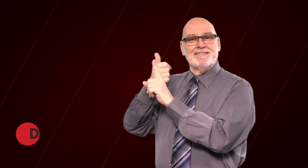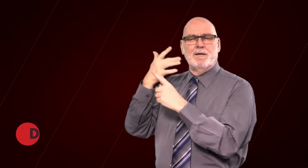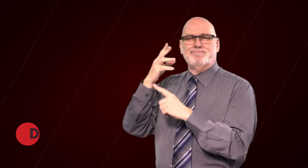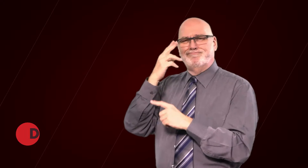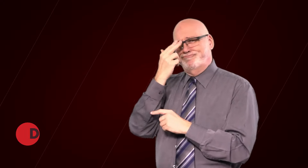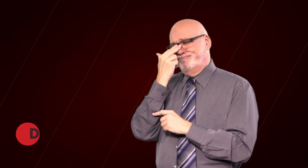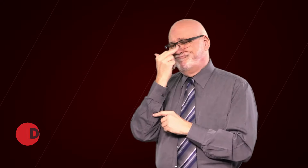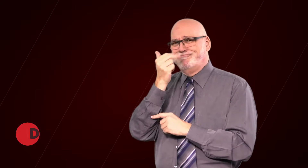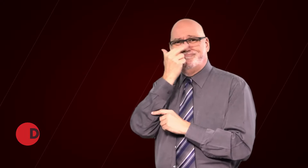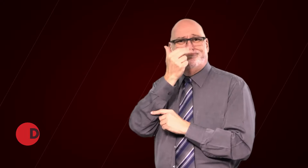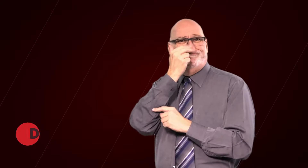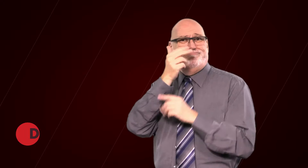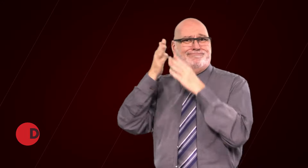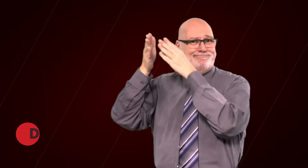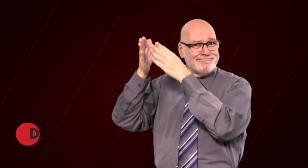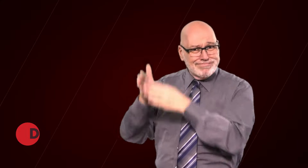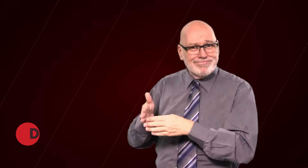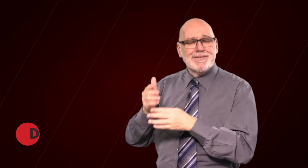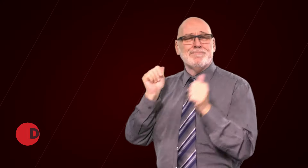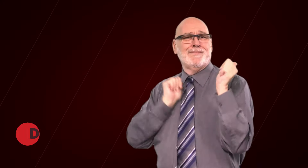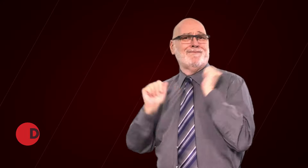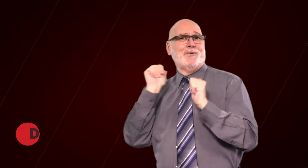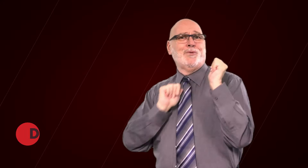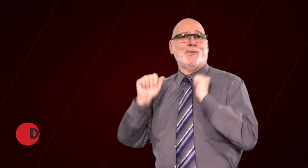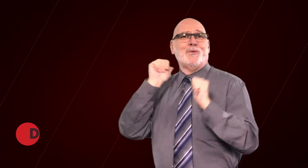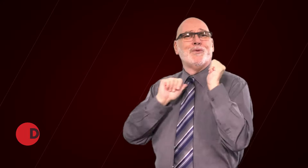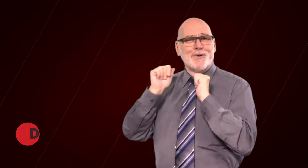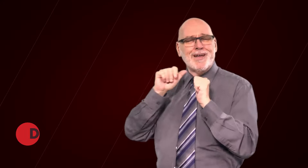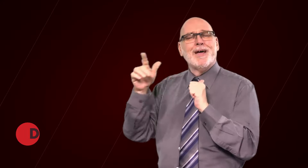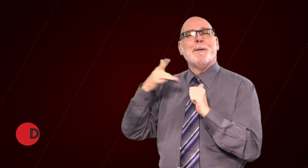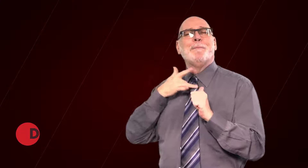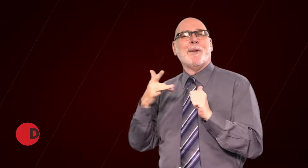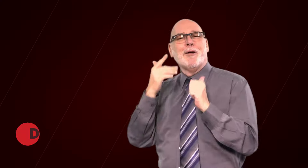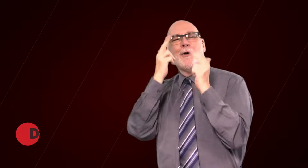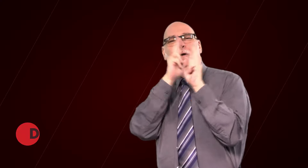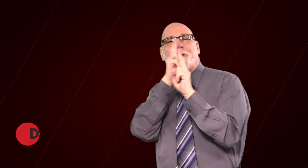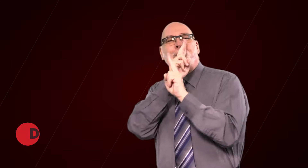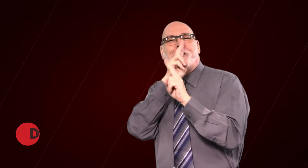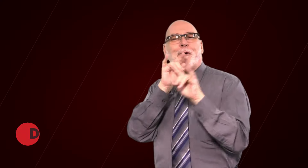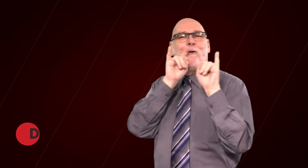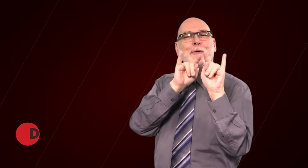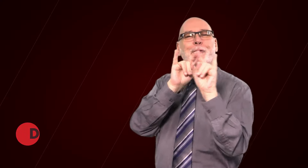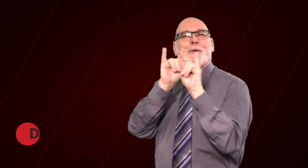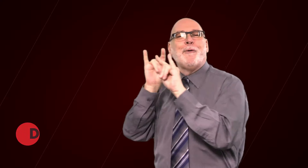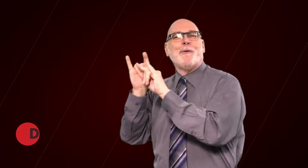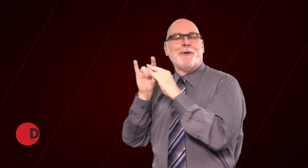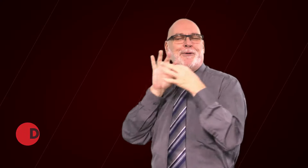a Deaf comedian and performer uses humour to highlight absurdities